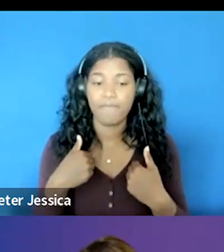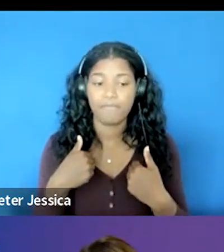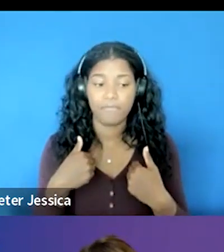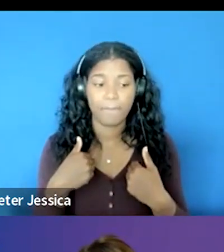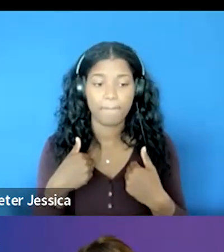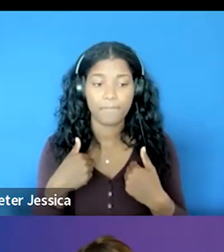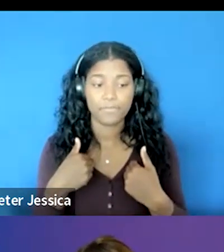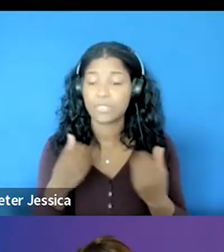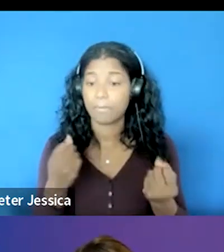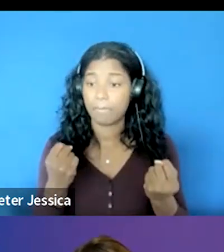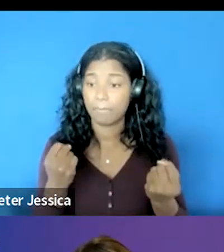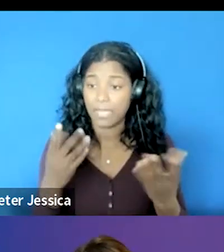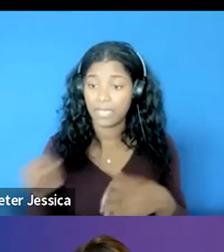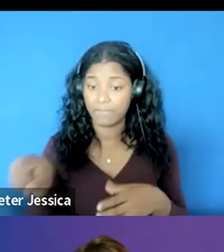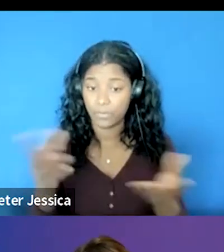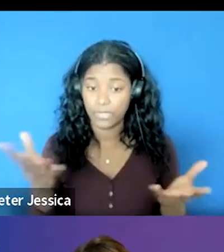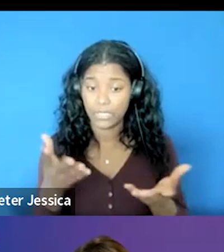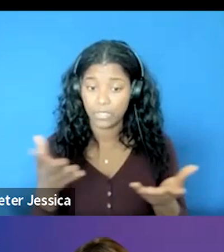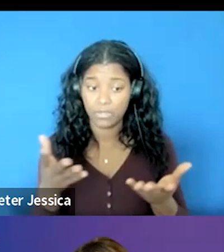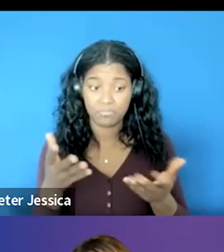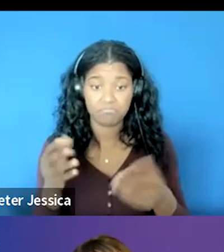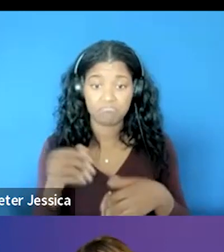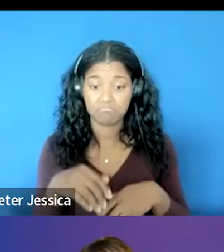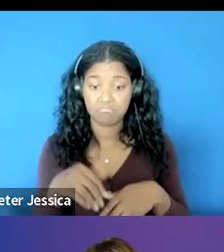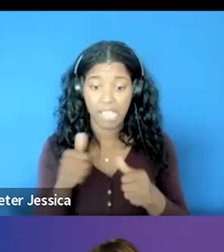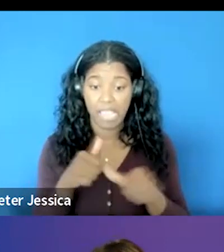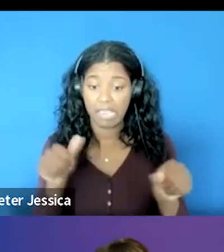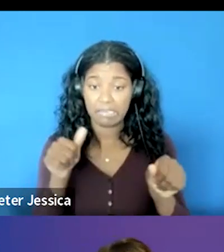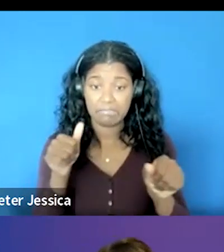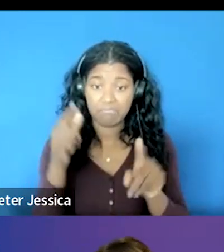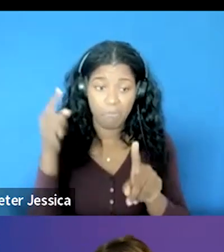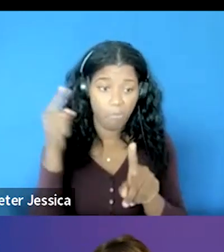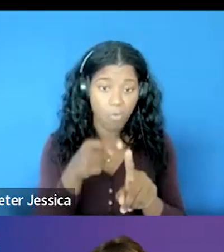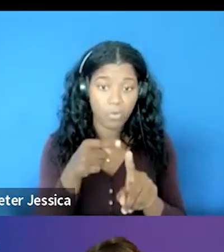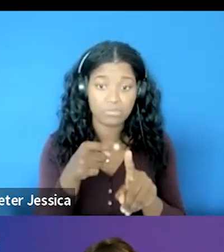of you here, any strong takeaways that you would like the audience to just keep in mind,